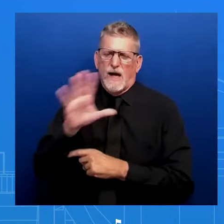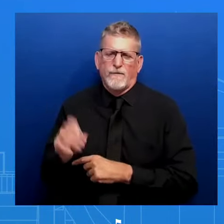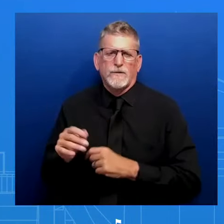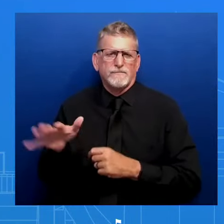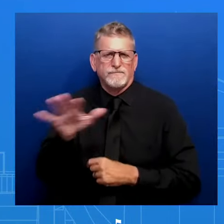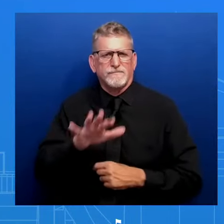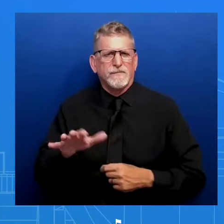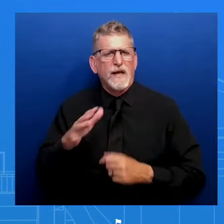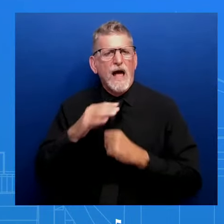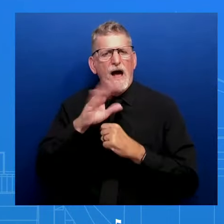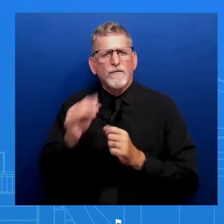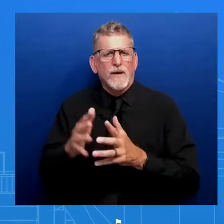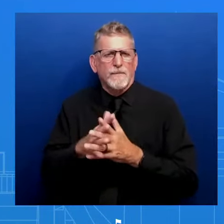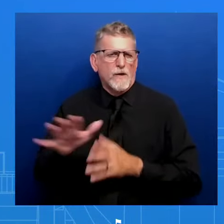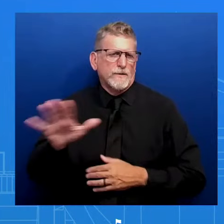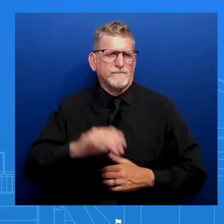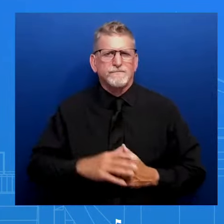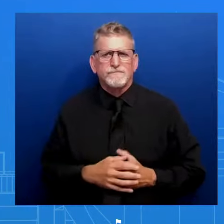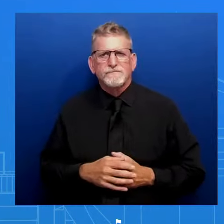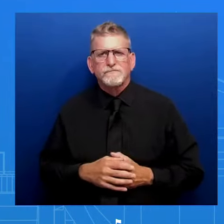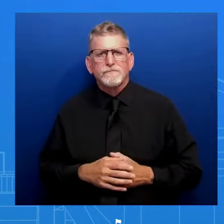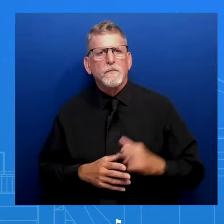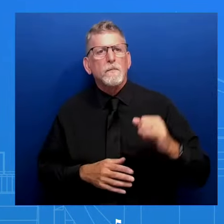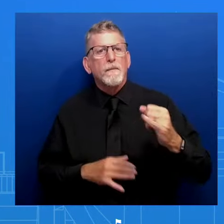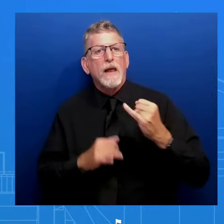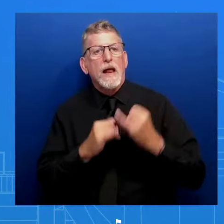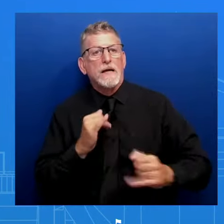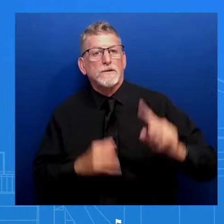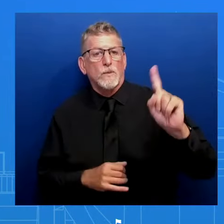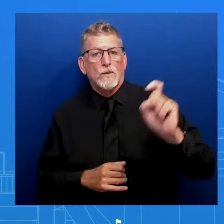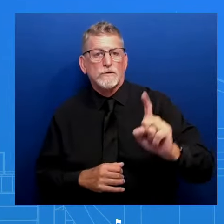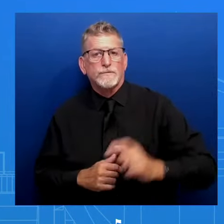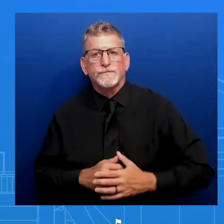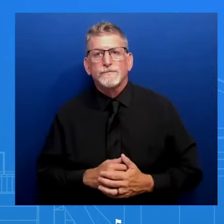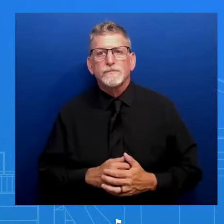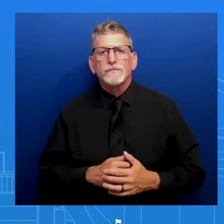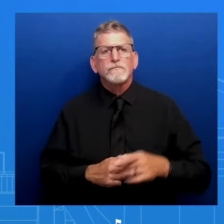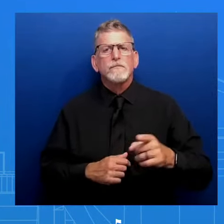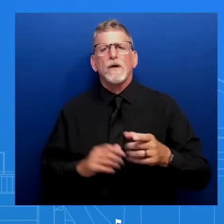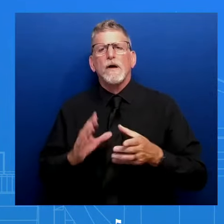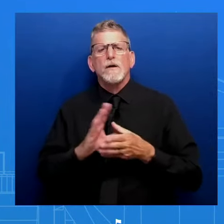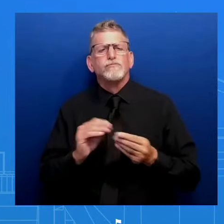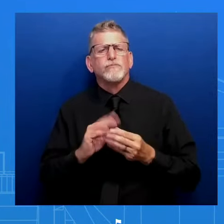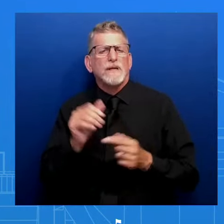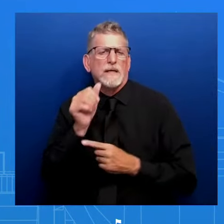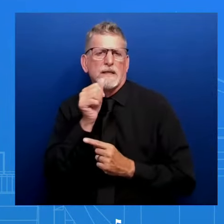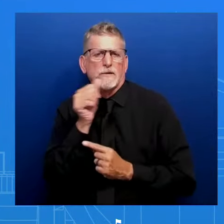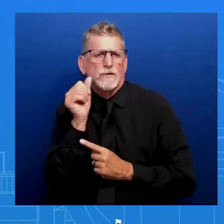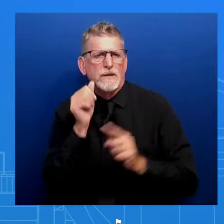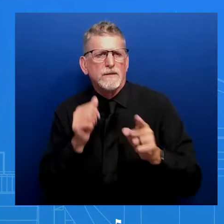The Press: I wanted to follow up on your comments yesterday about Commander. You shared a statement that said the Bidens have been working